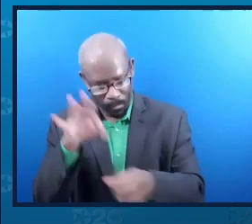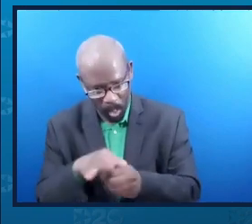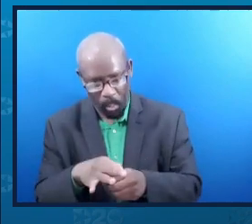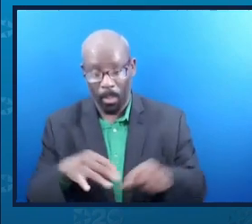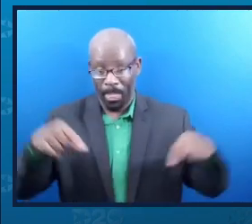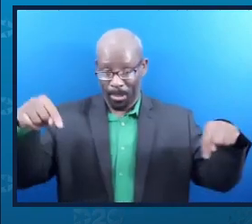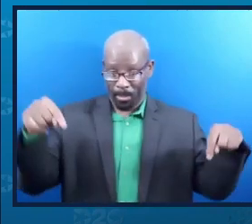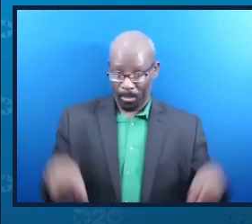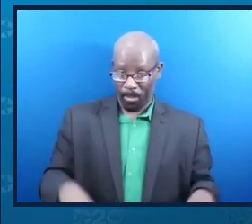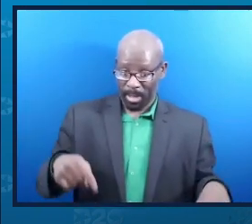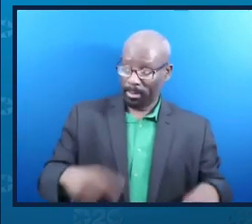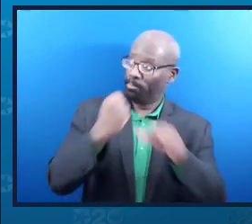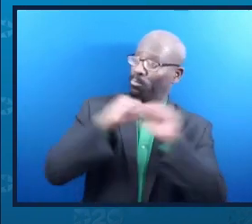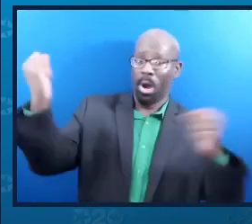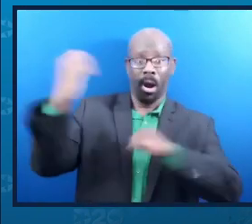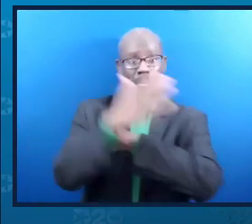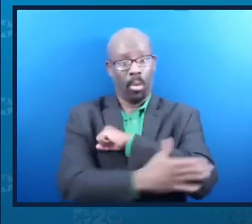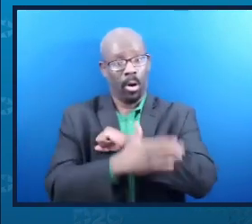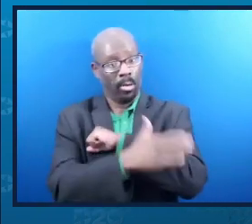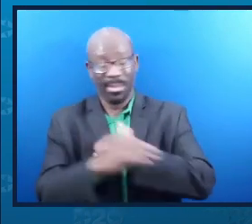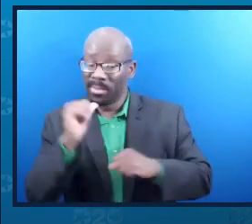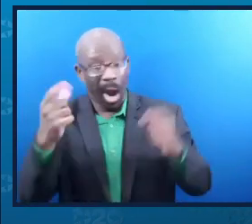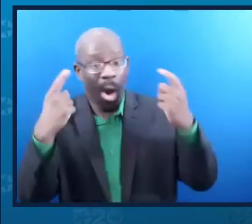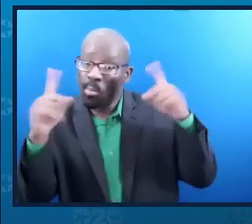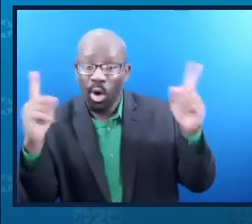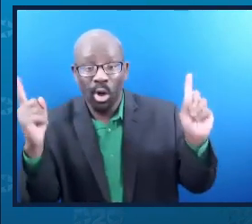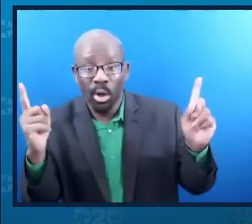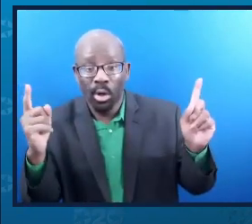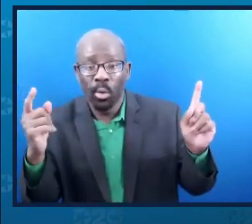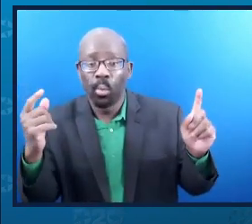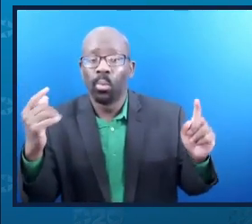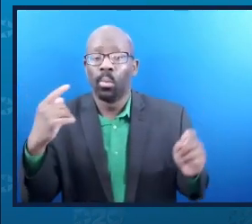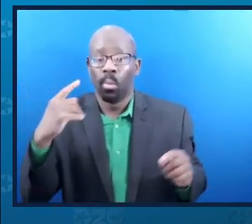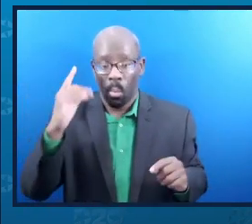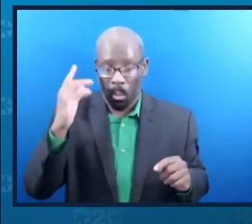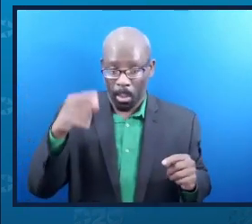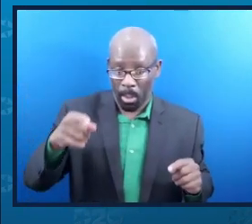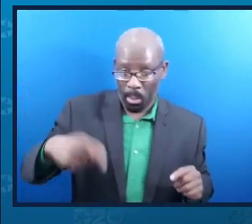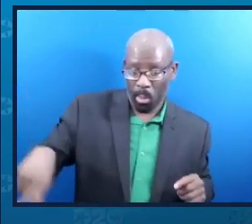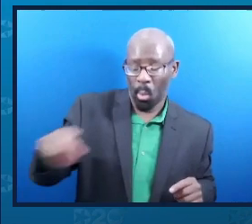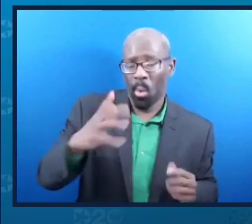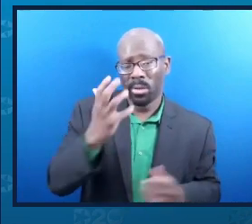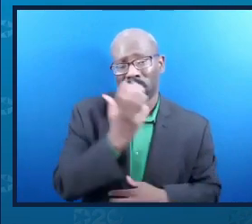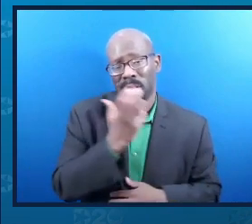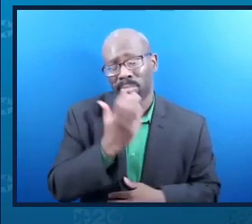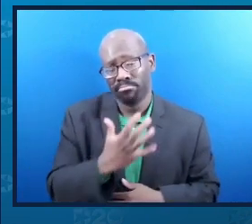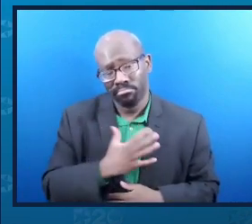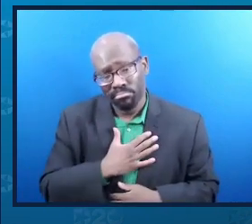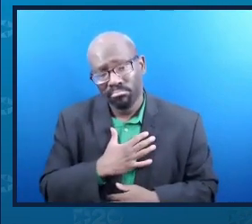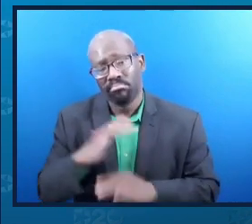WORK, AND COULD NOT WORK, IT WAS